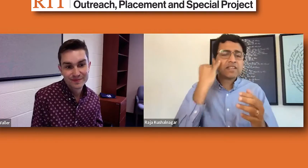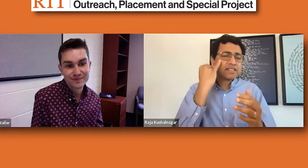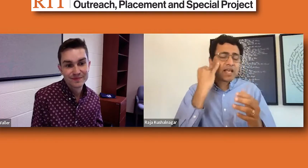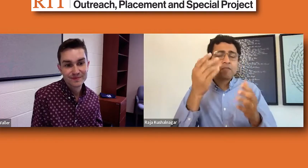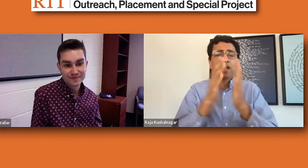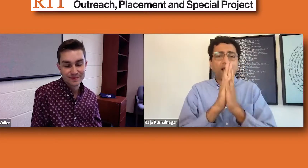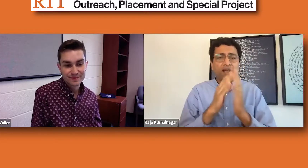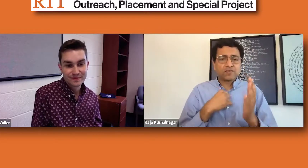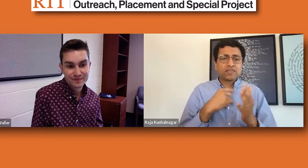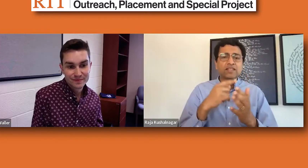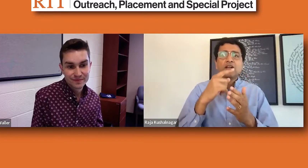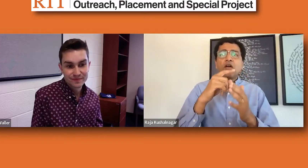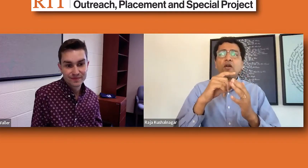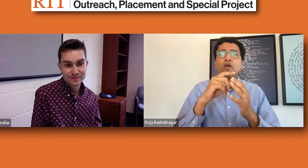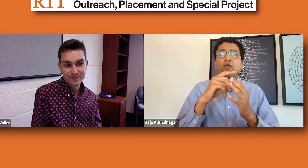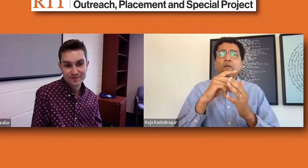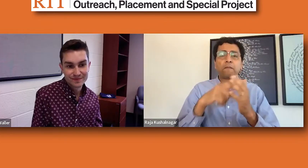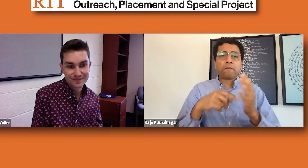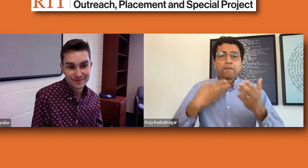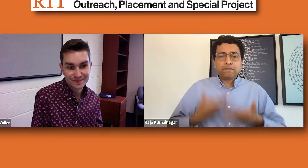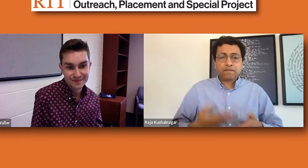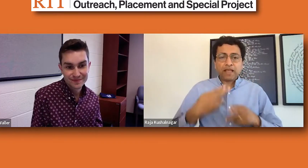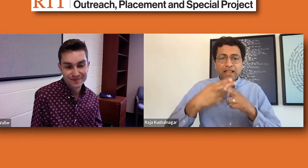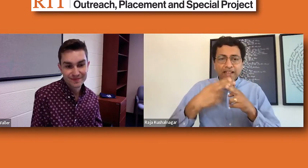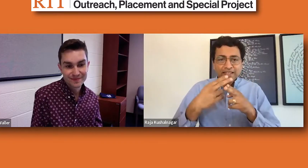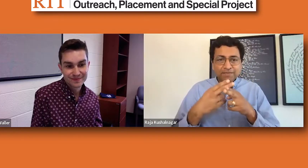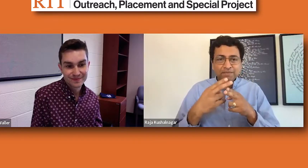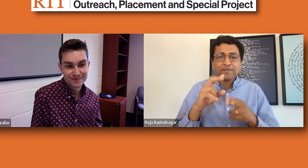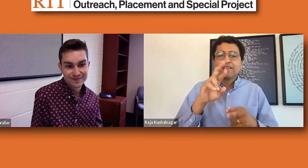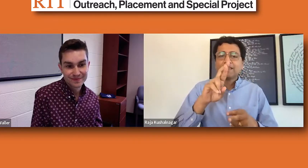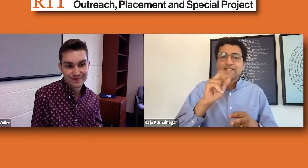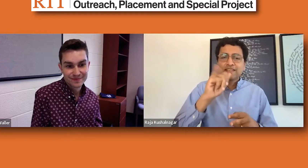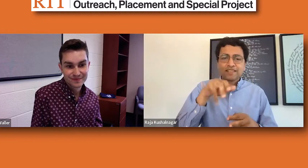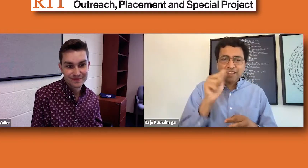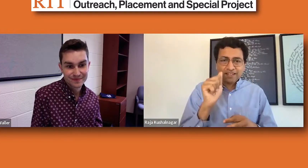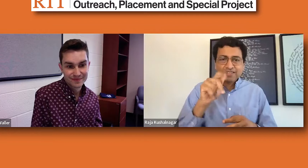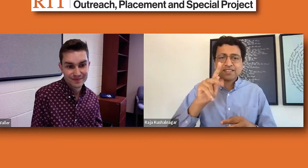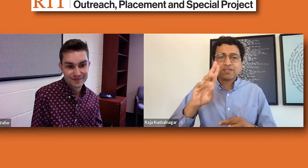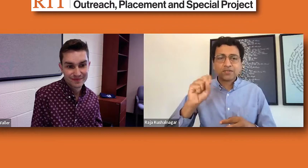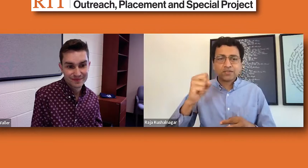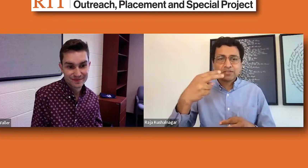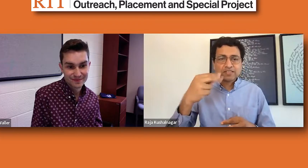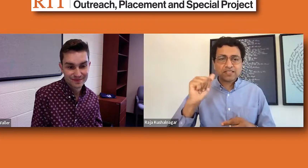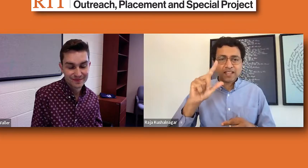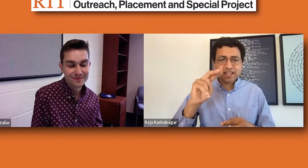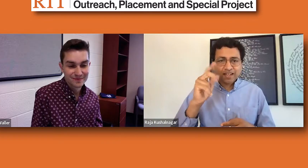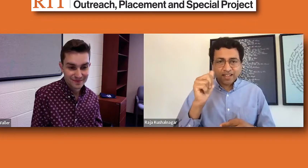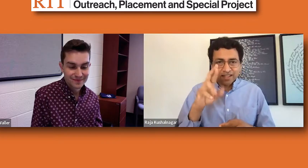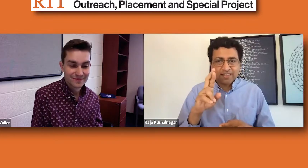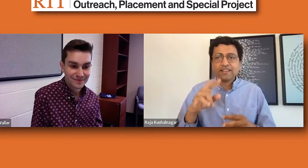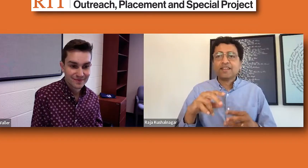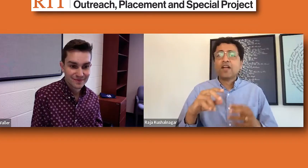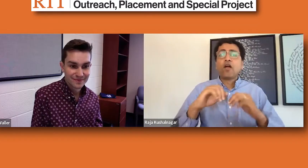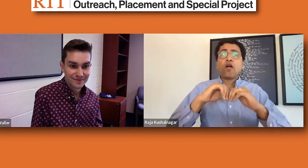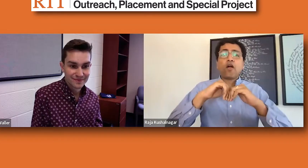And it just so happened, you know, my name is Raja